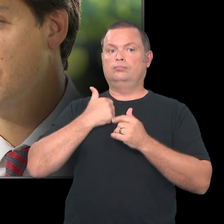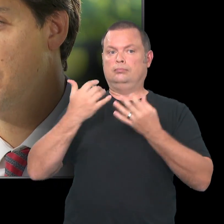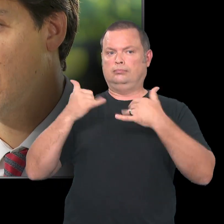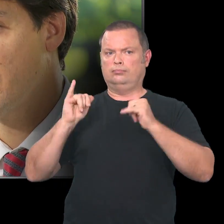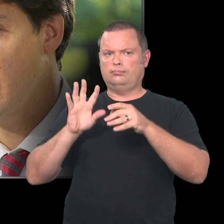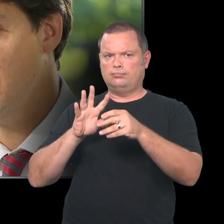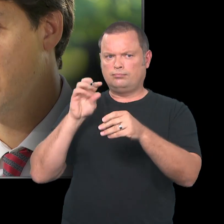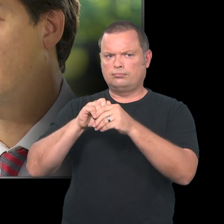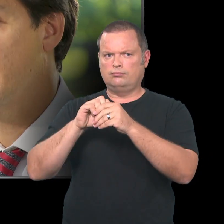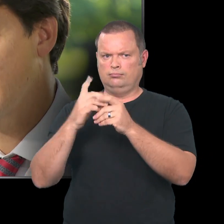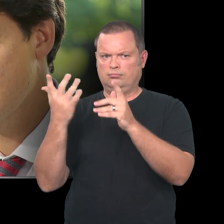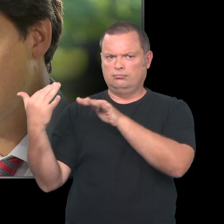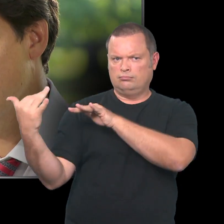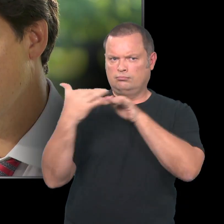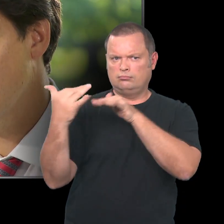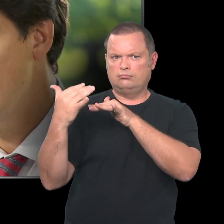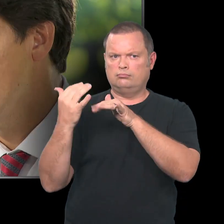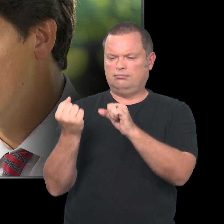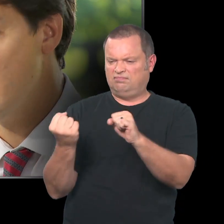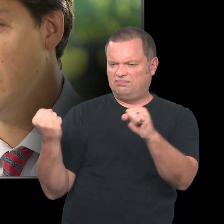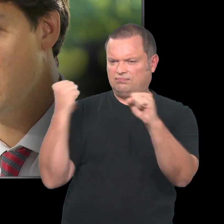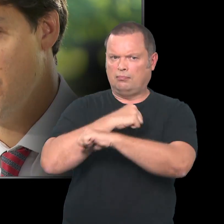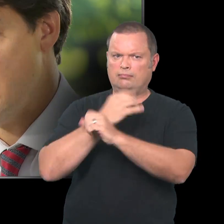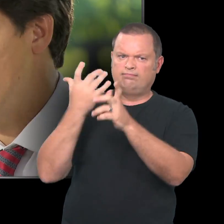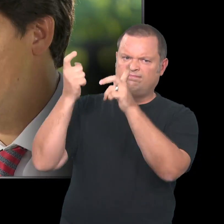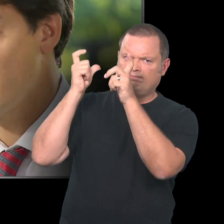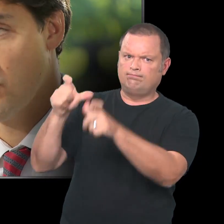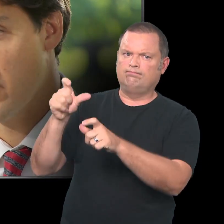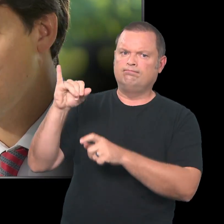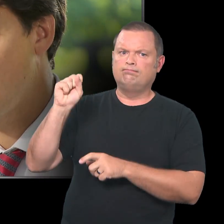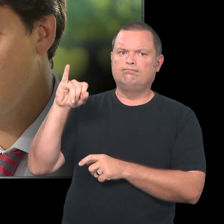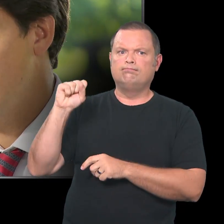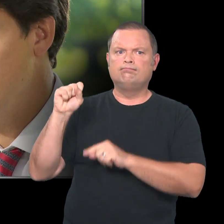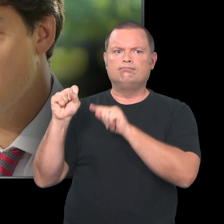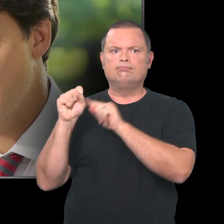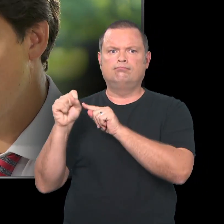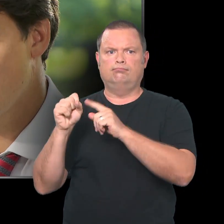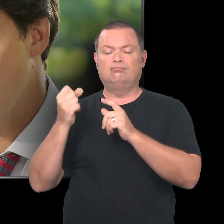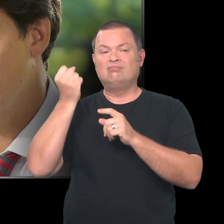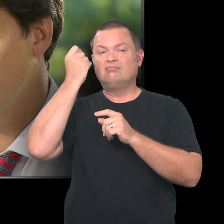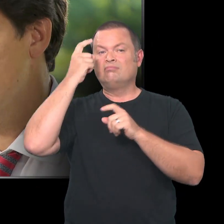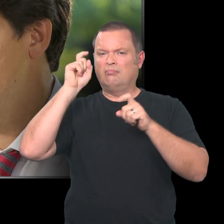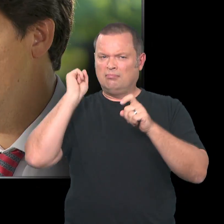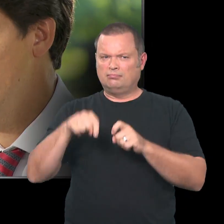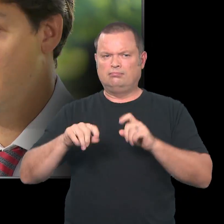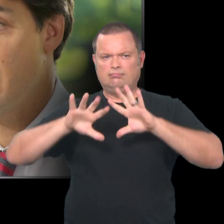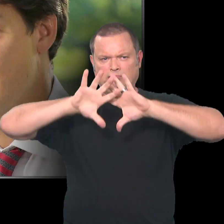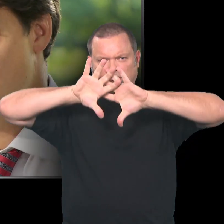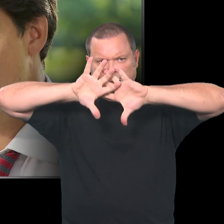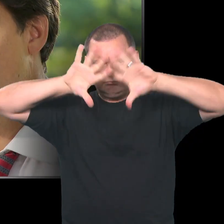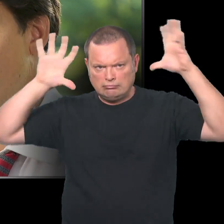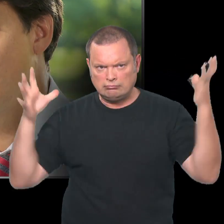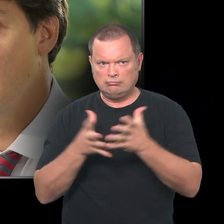It is extremely important that Canada continues to be part of the fight against ISIS. We need to make sure that we are part